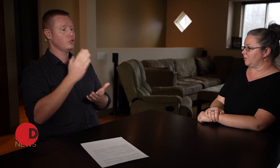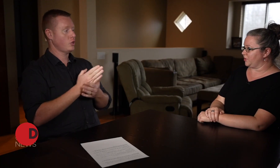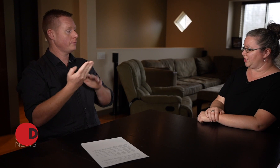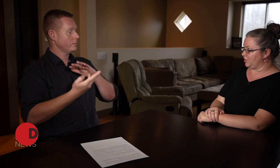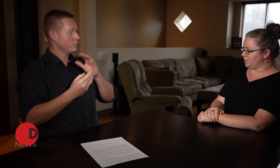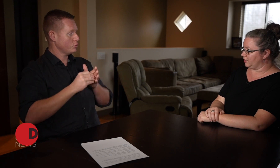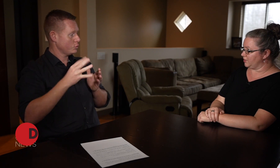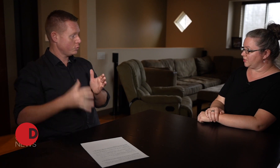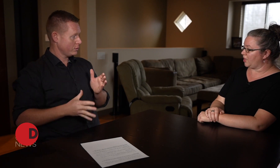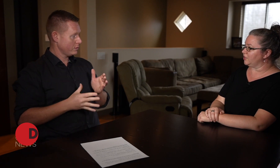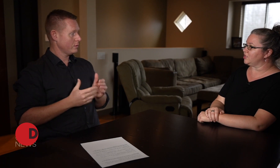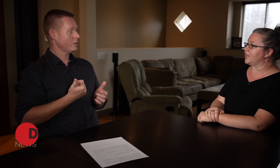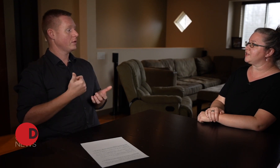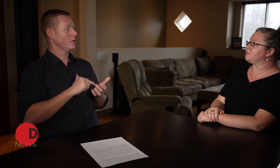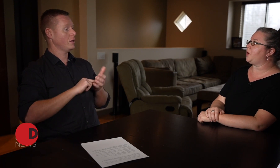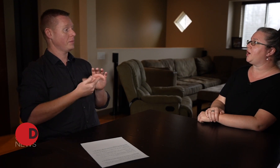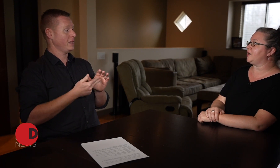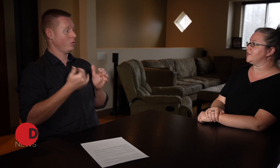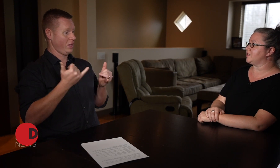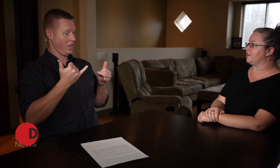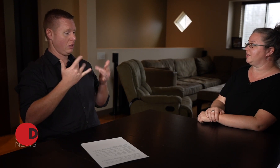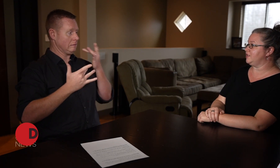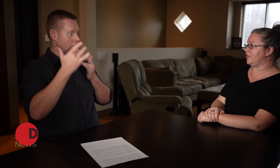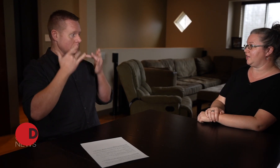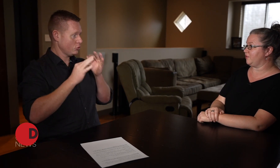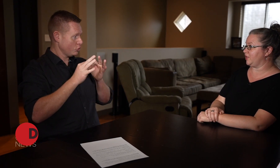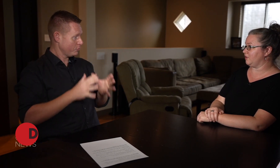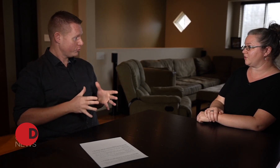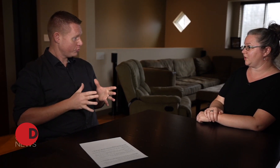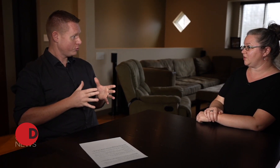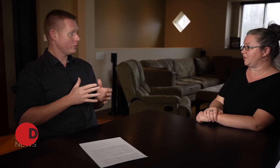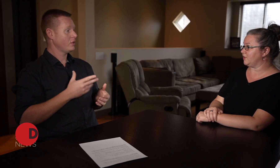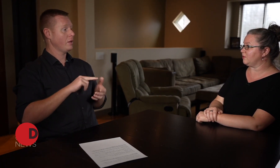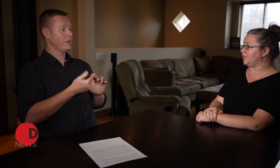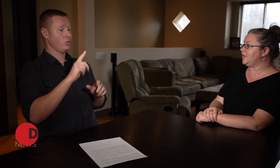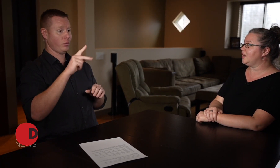program in 2023. We already have a shortage of interpreters;